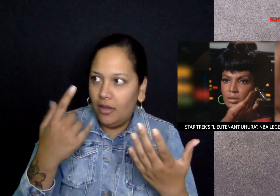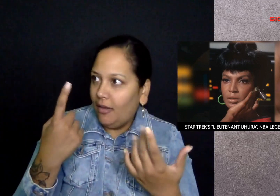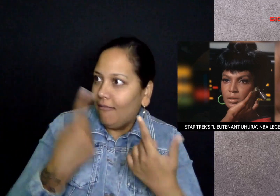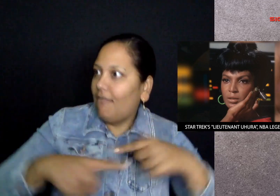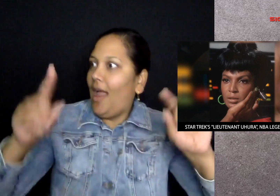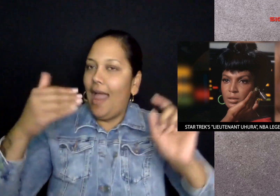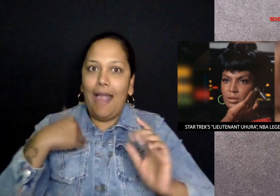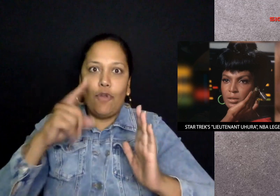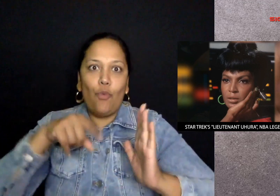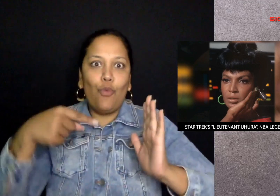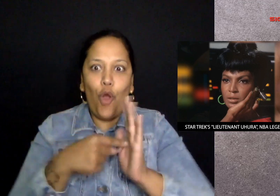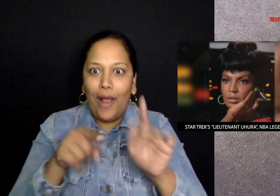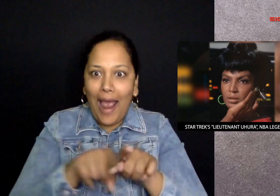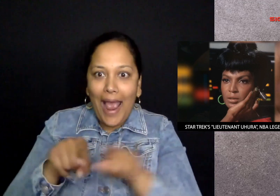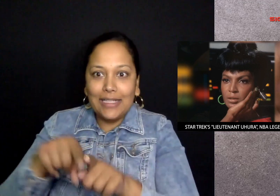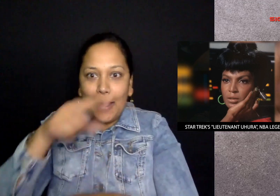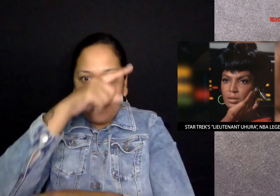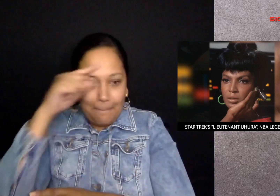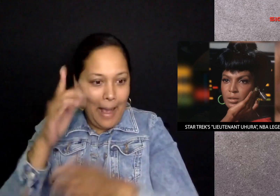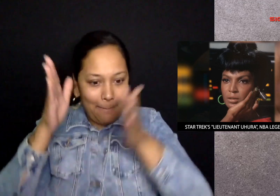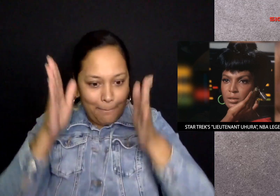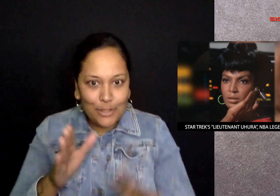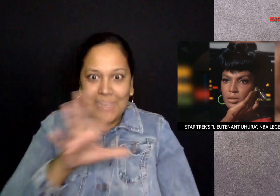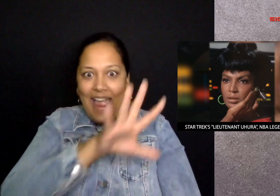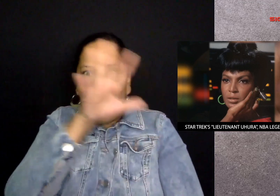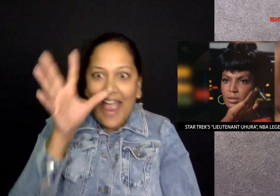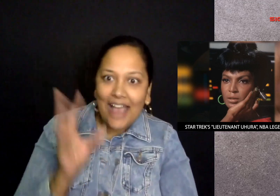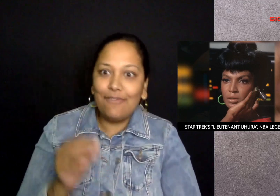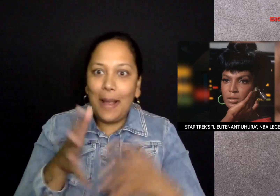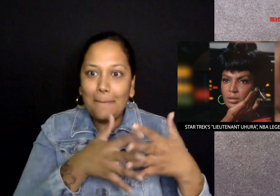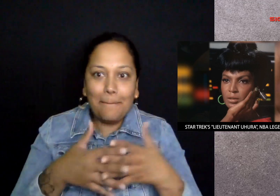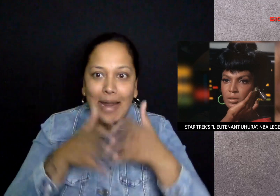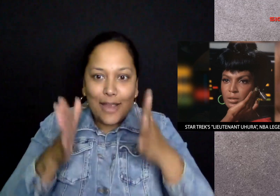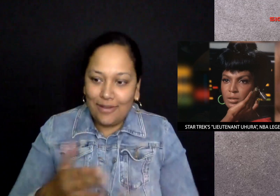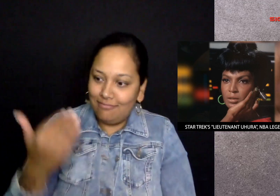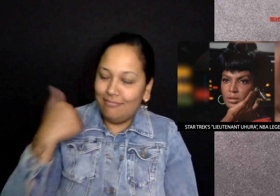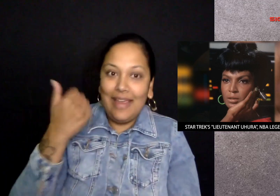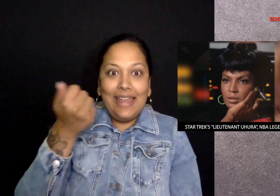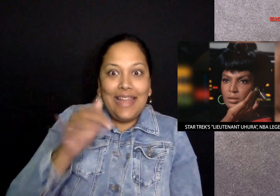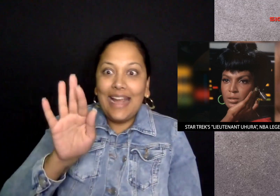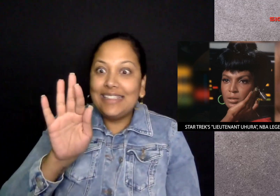it was a groundbreaking role for an African-American woman in 1966